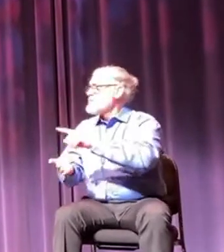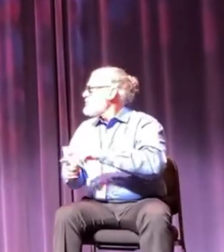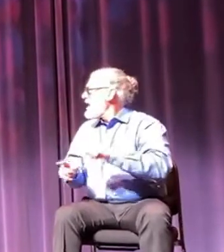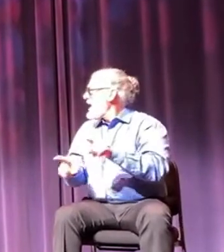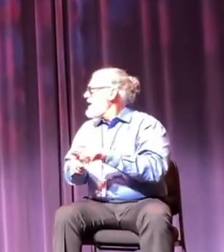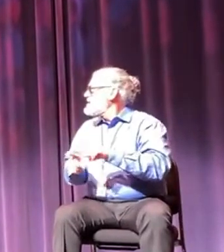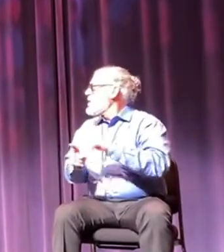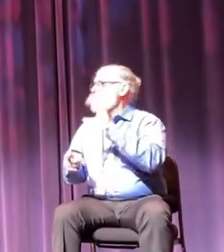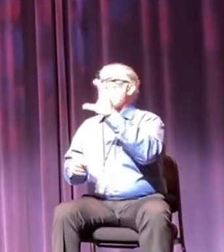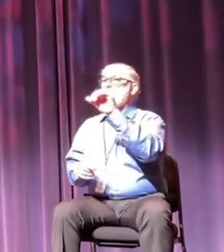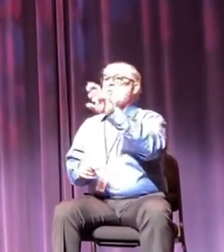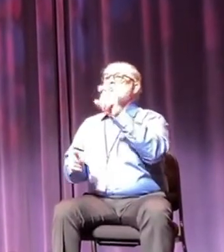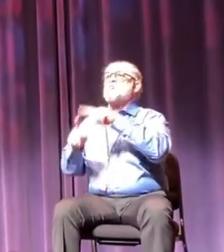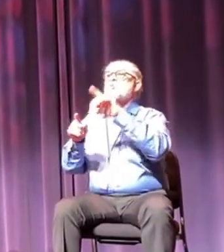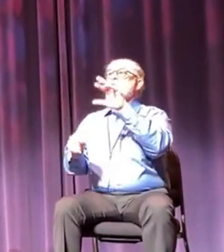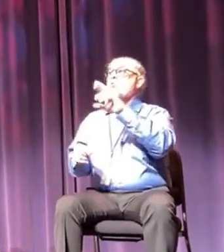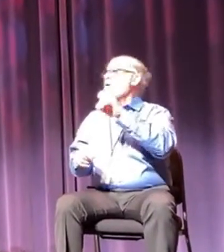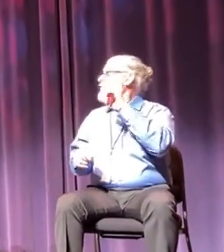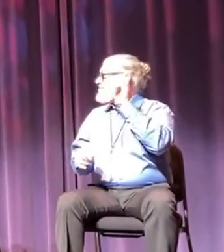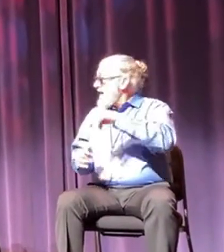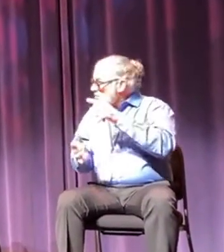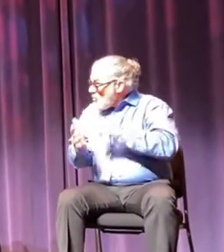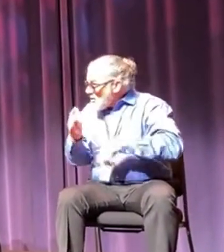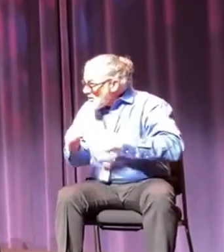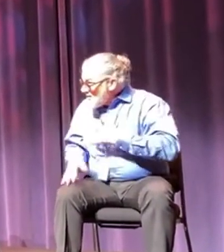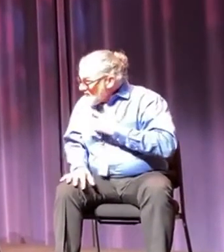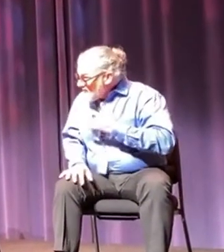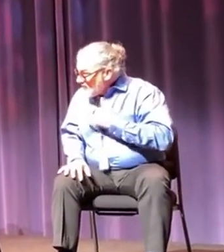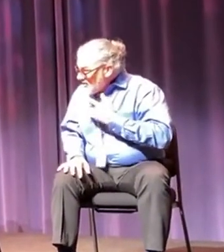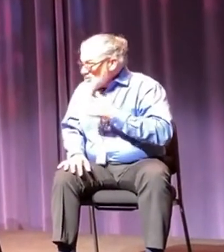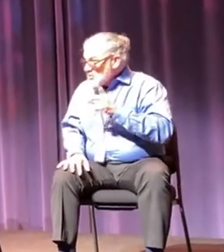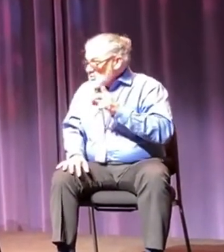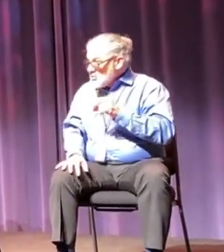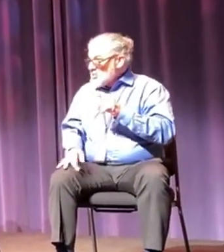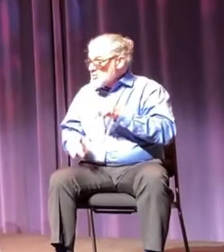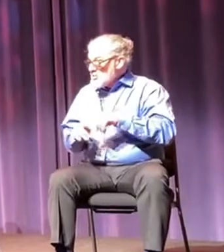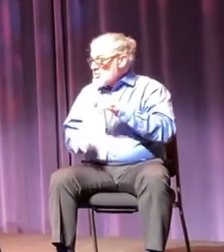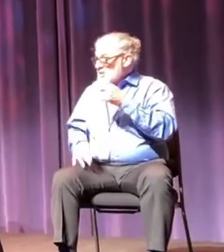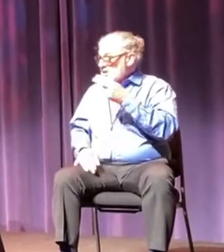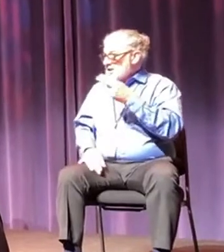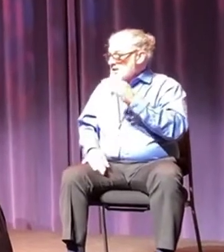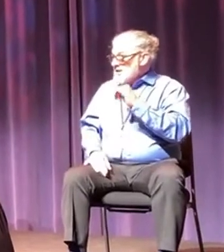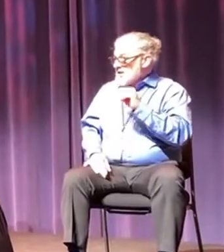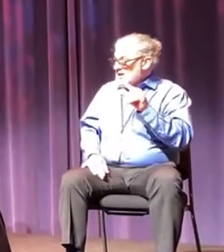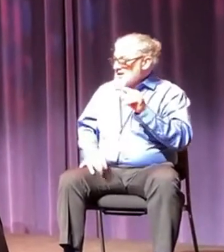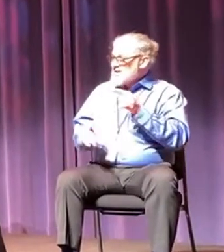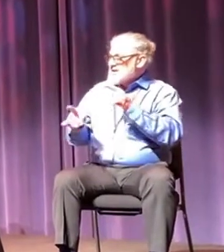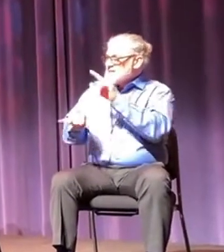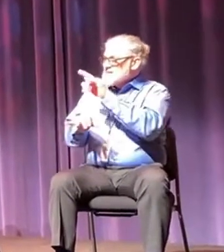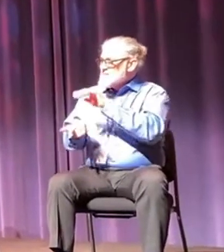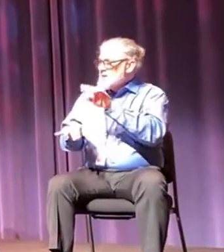core to core, is this what a field does to a hill, spill it with poppies?